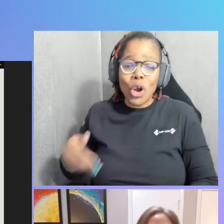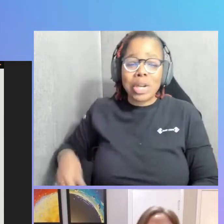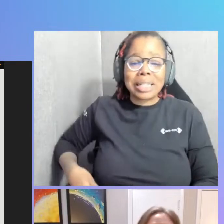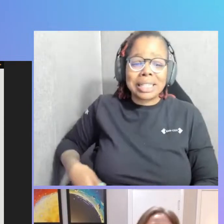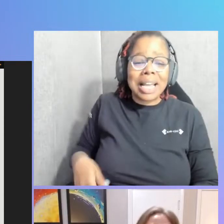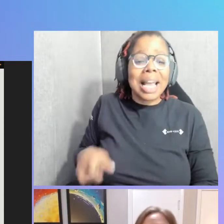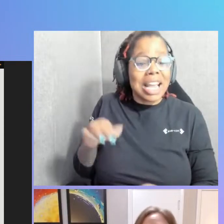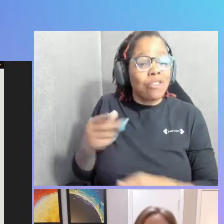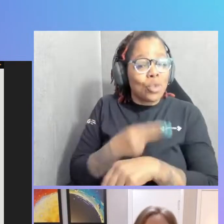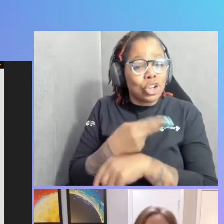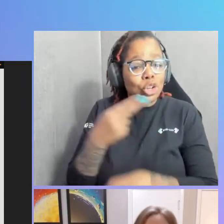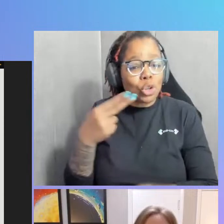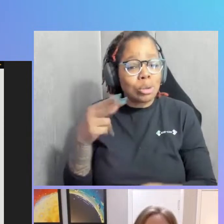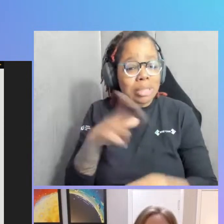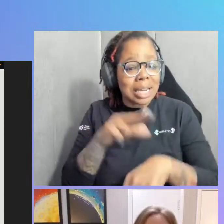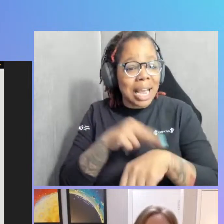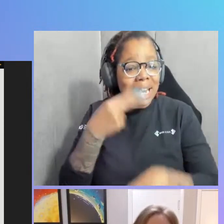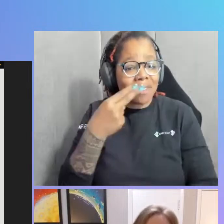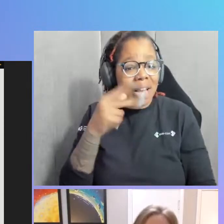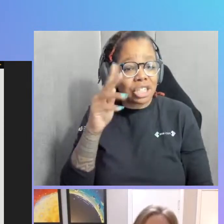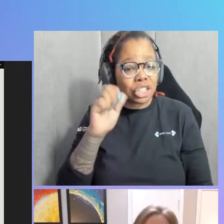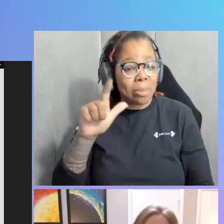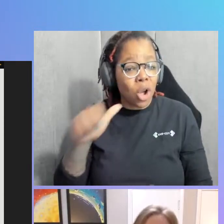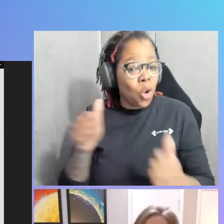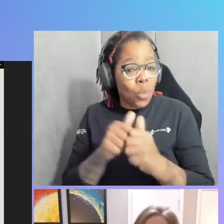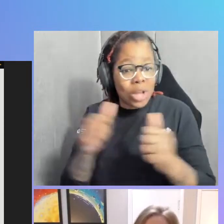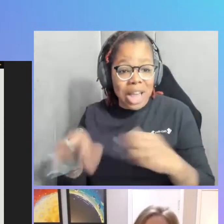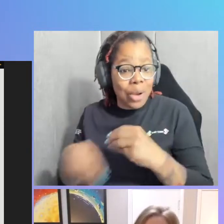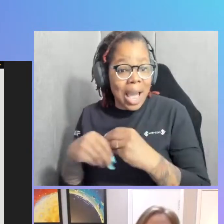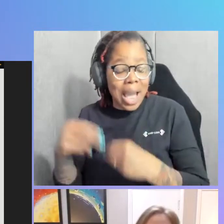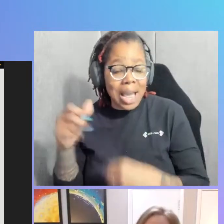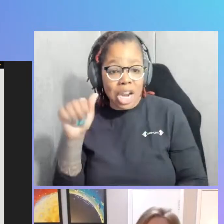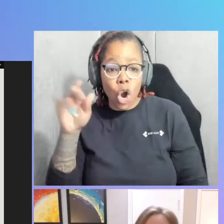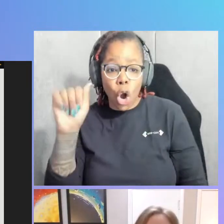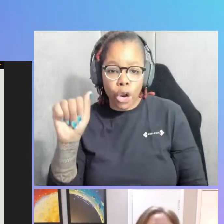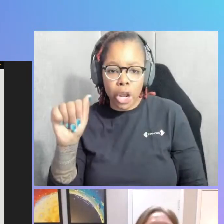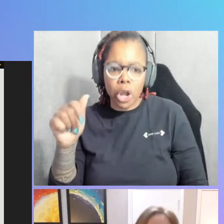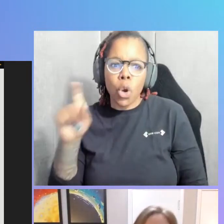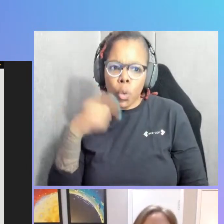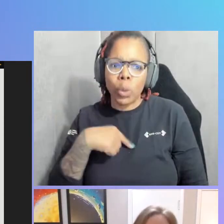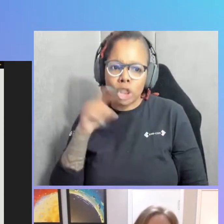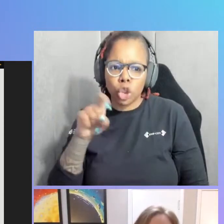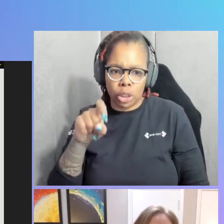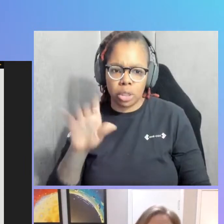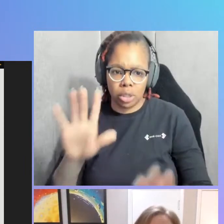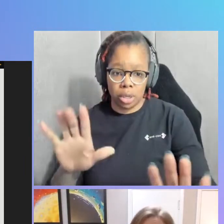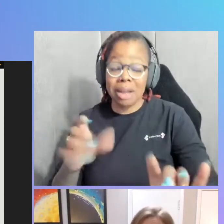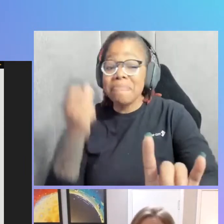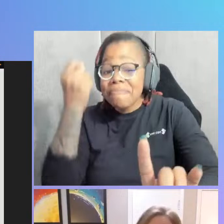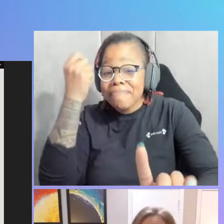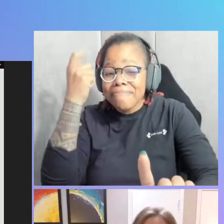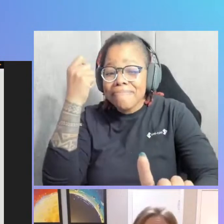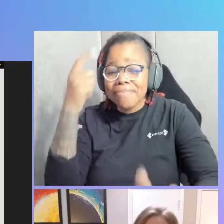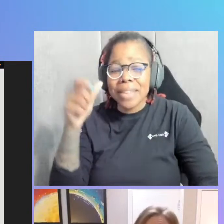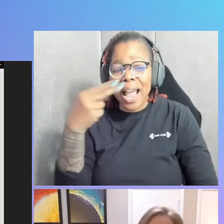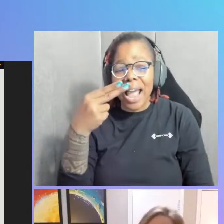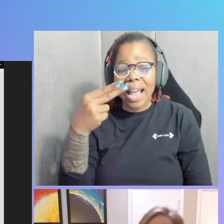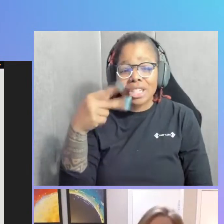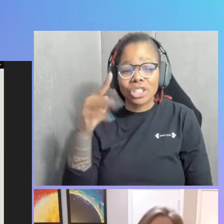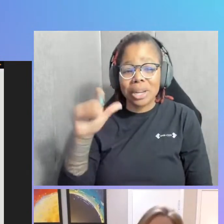element without adding an Aria role, we absolutely should. However HTML does not have a